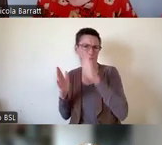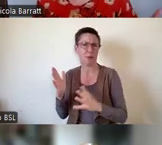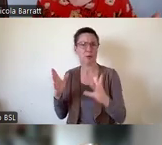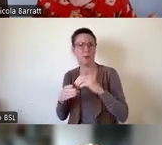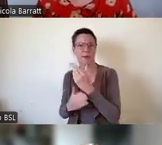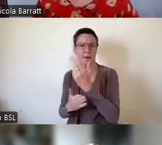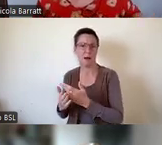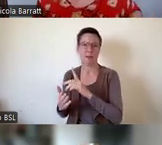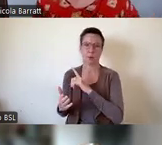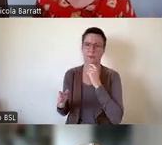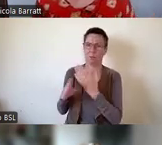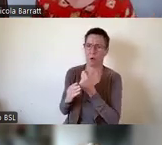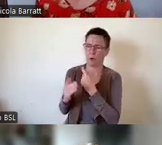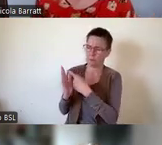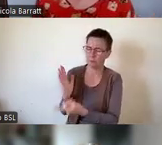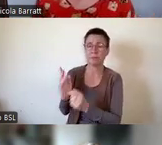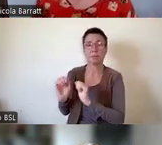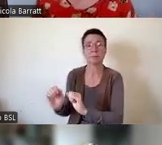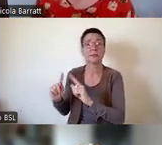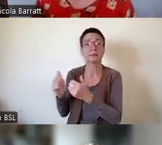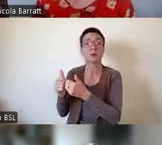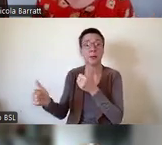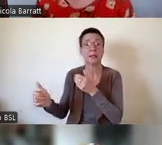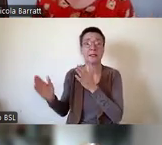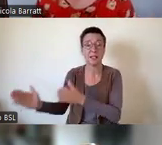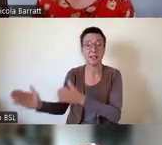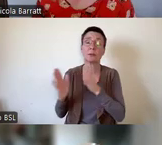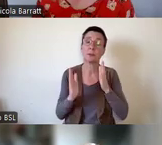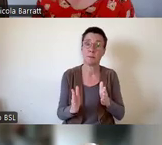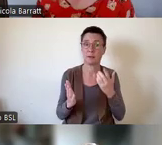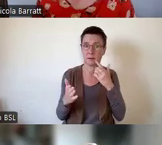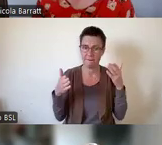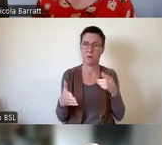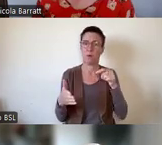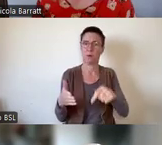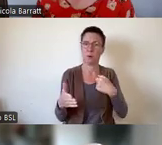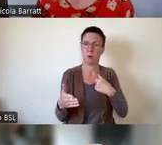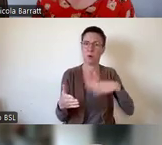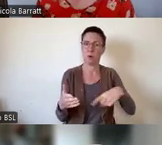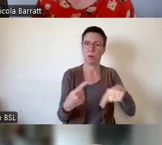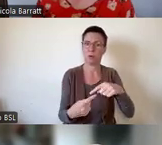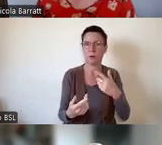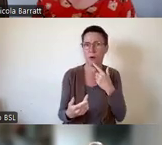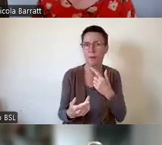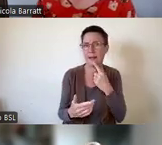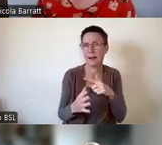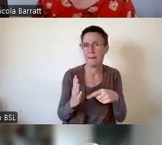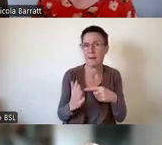at multiple organizations." Yes, I think that's-- Anything else [?] What are you thinking?